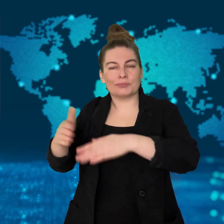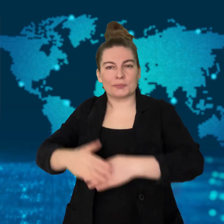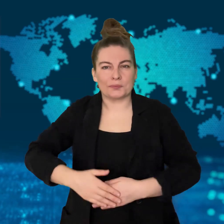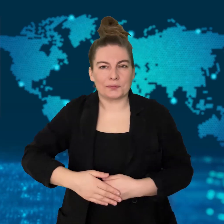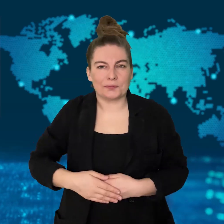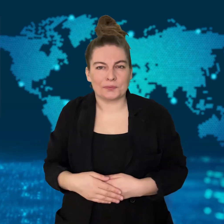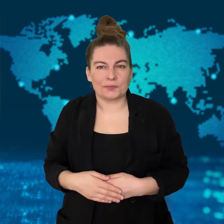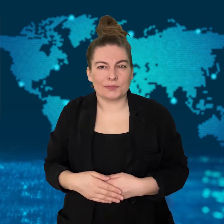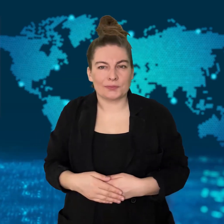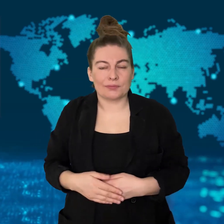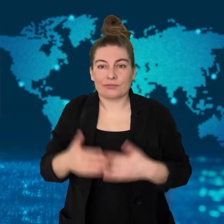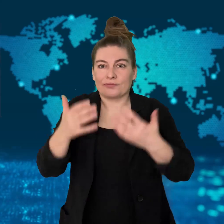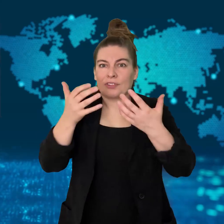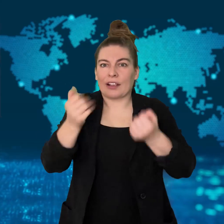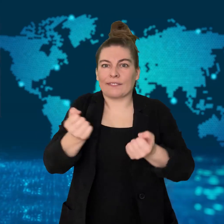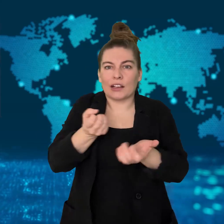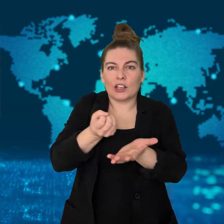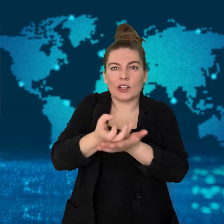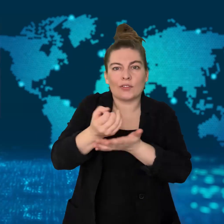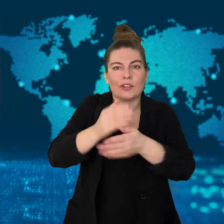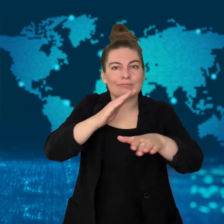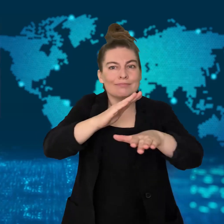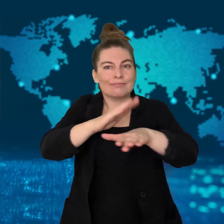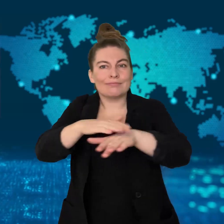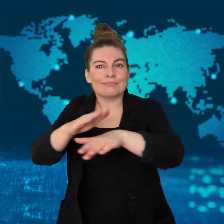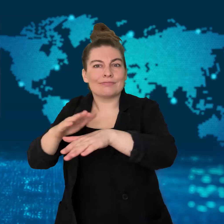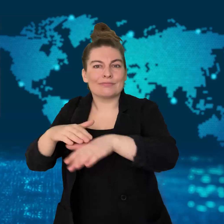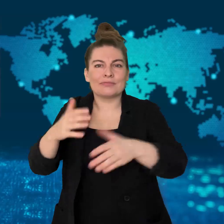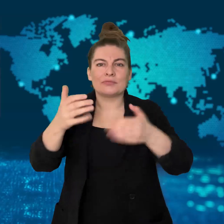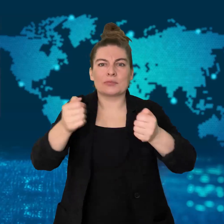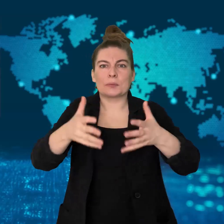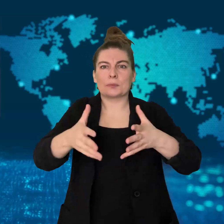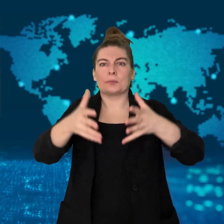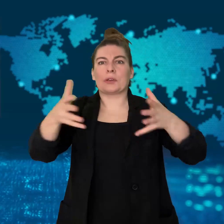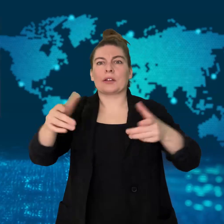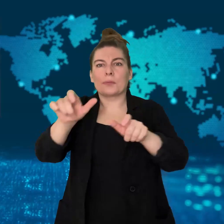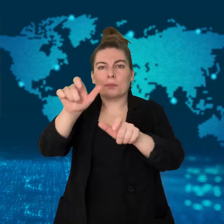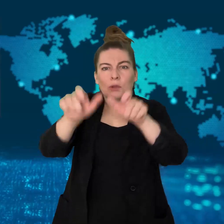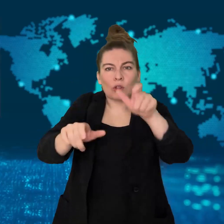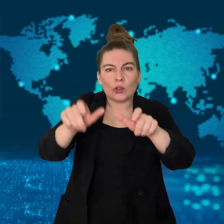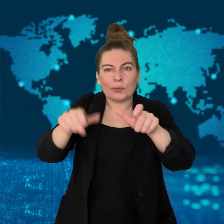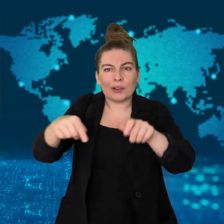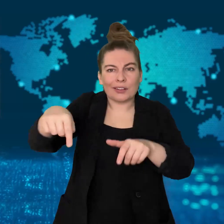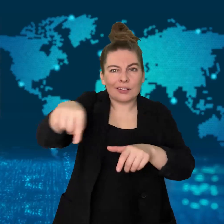the coast to avenge the attacks on the security forces.